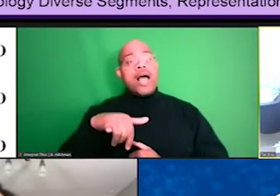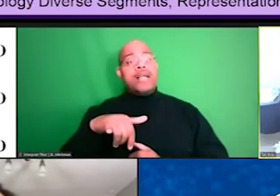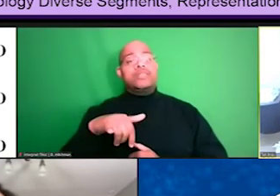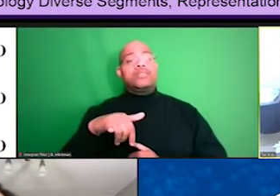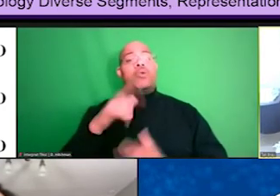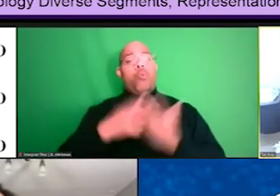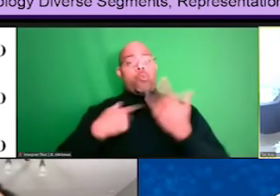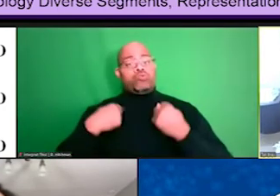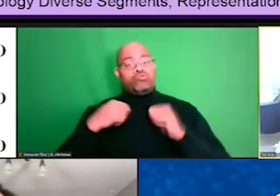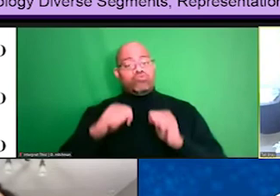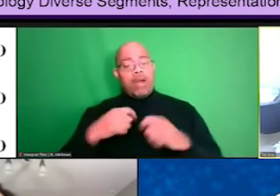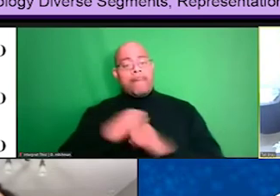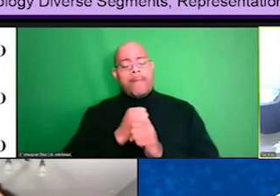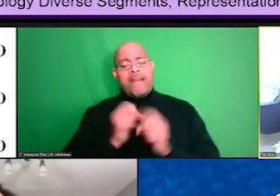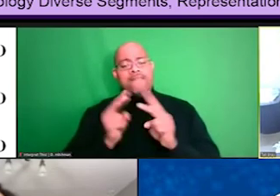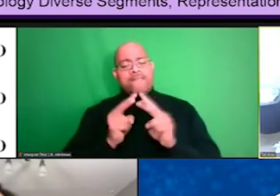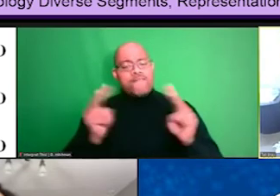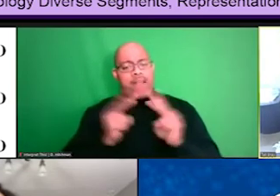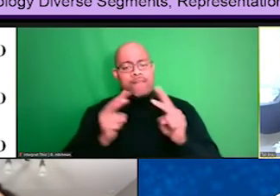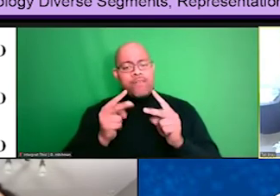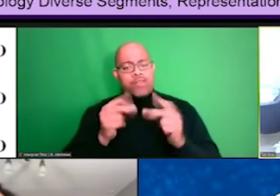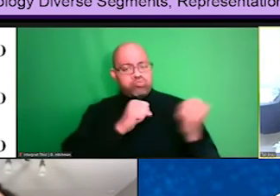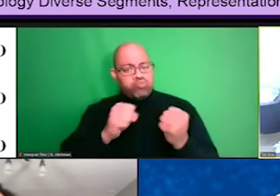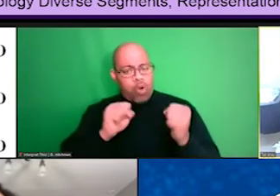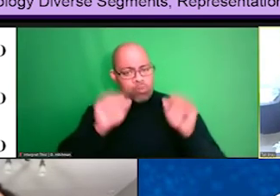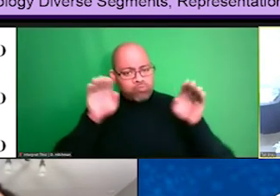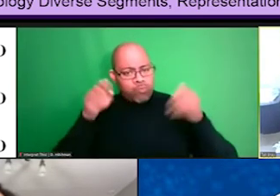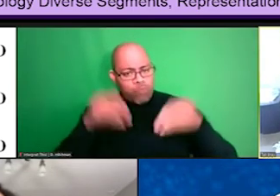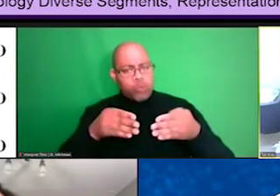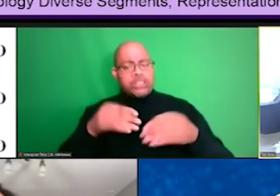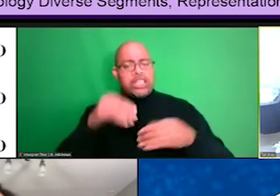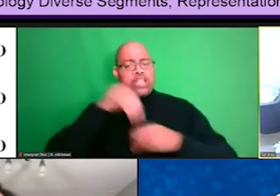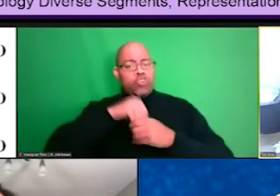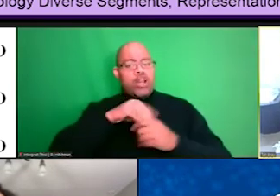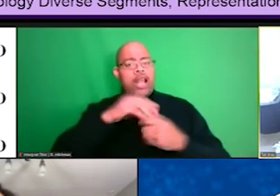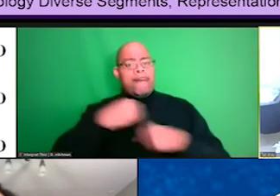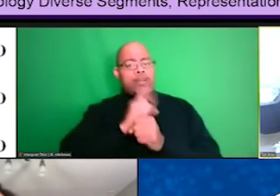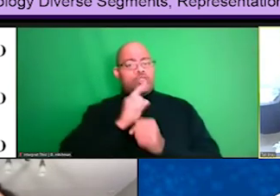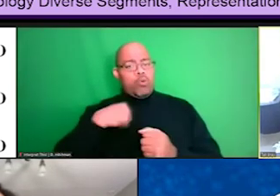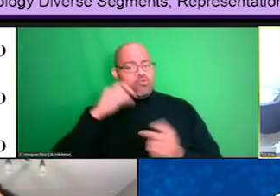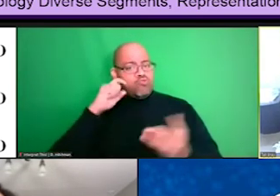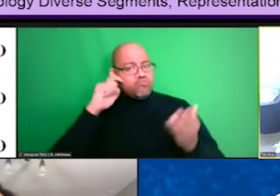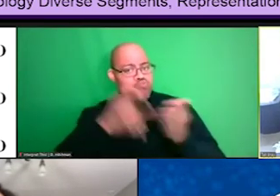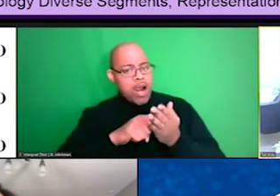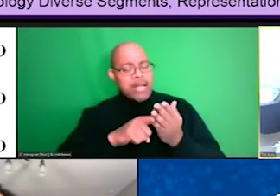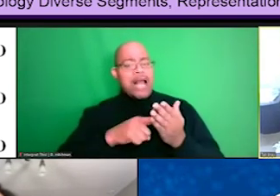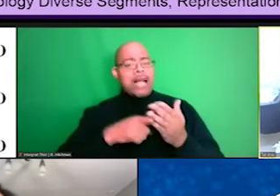of making a very concerted effort internally and pivoting to recognize that orienting ourselves to deliver accessible